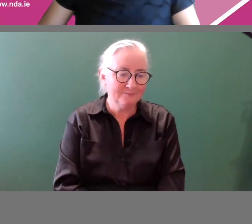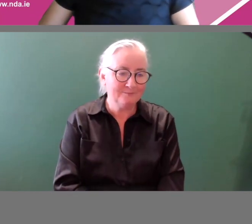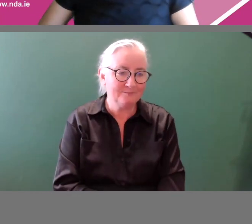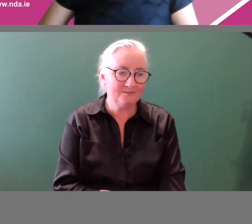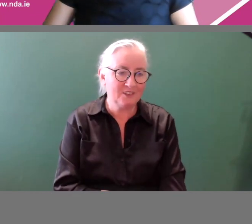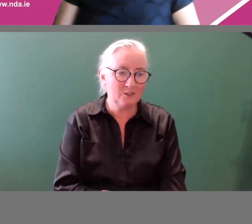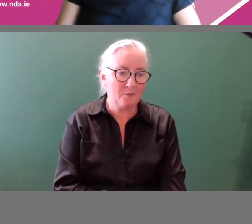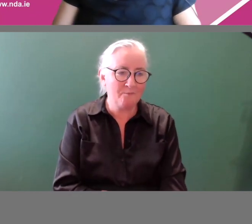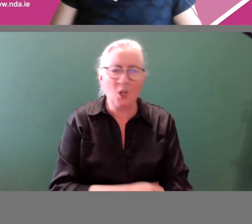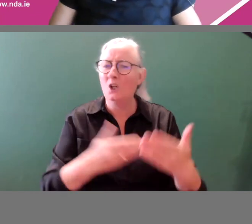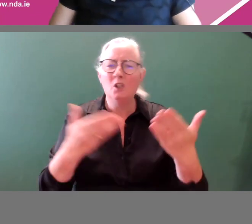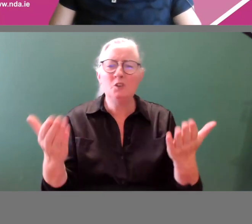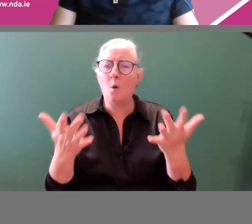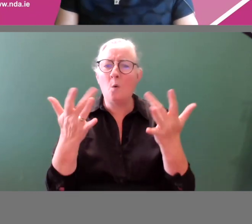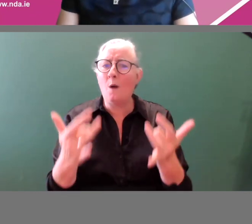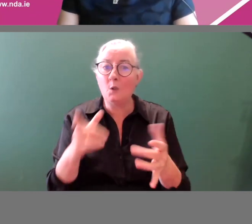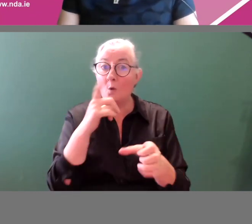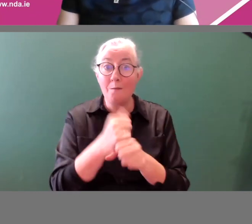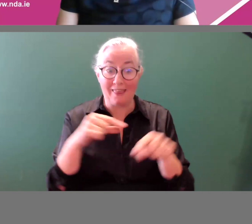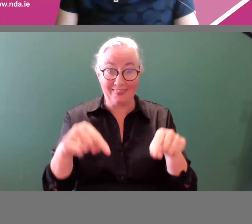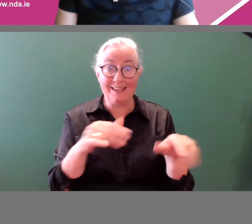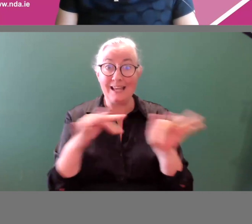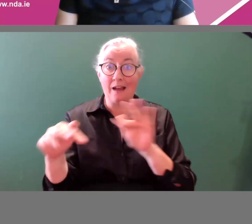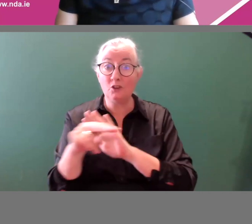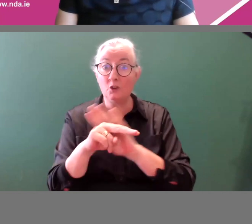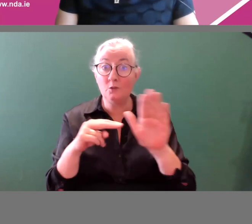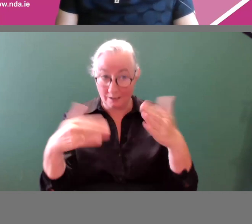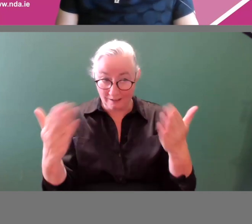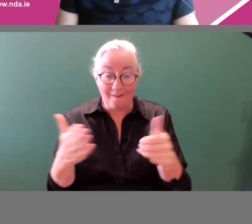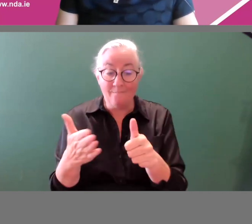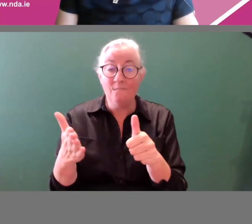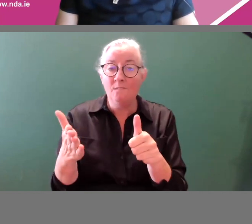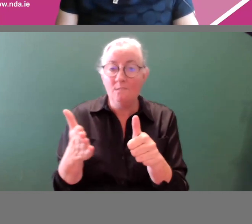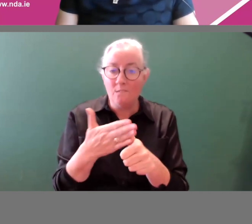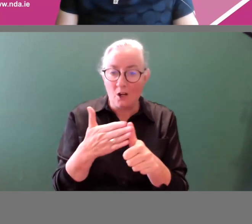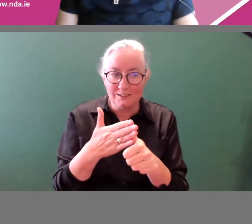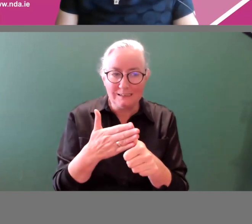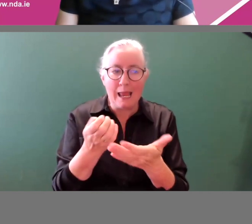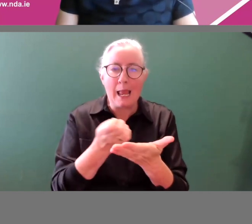what am I going to talk about this afternoon? First of all, I am going to explain the why,